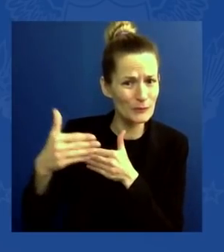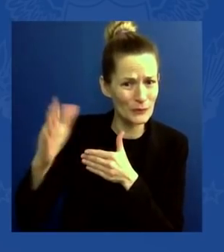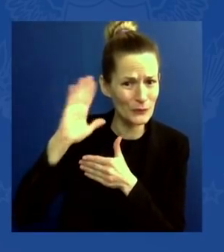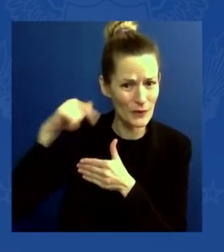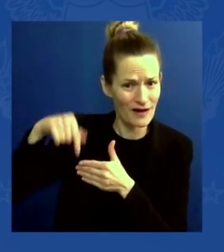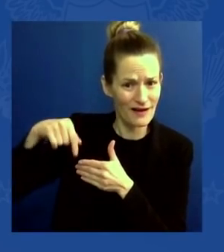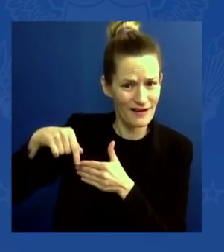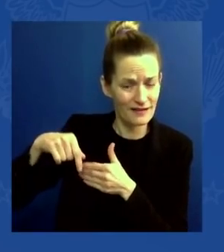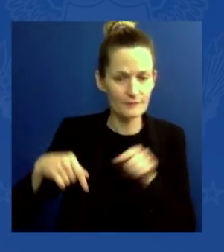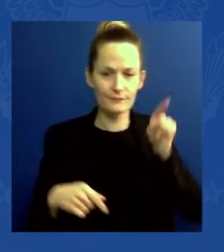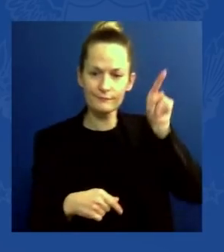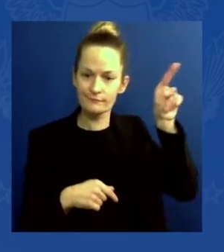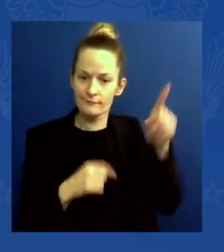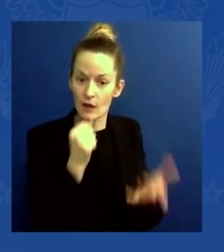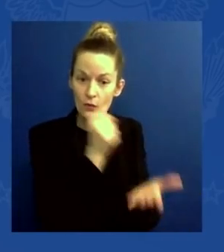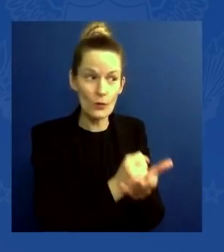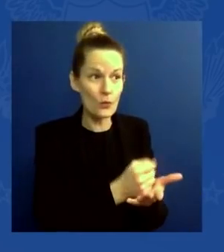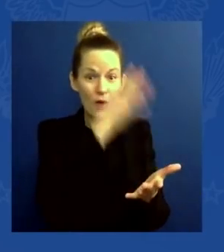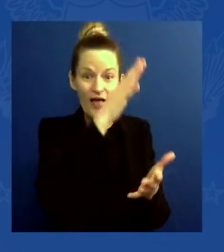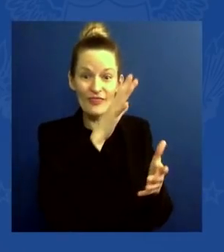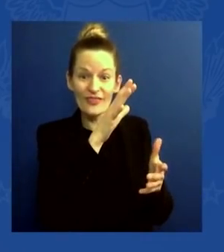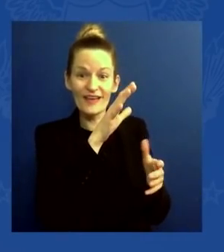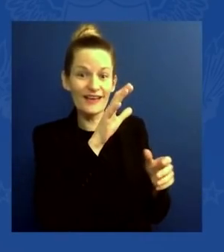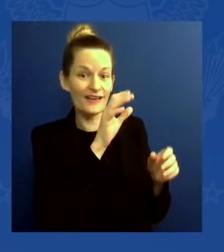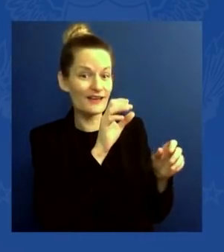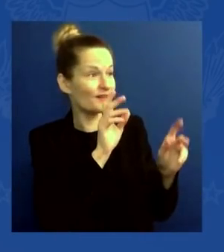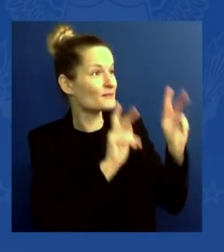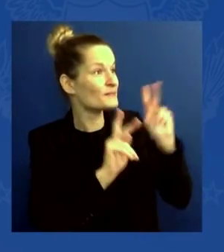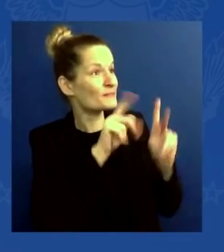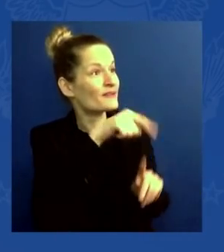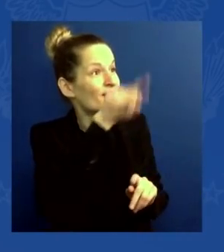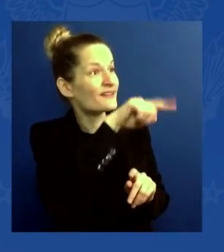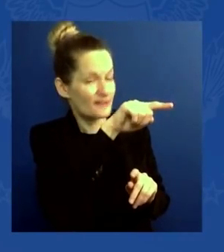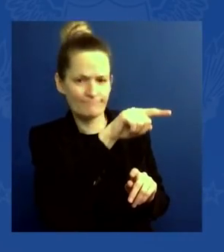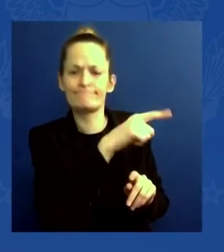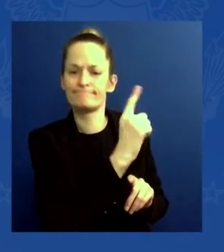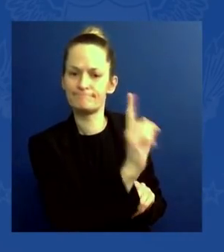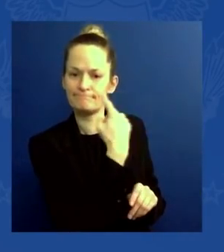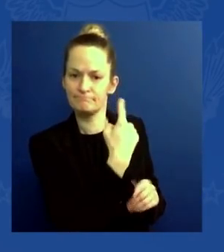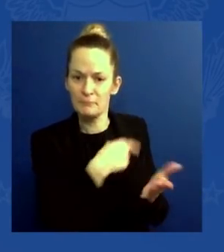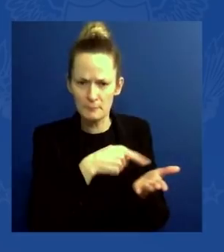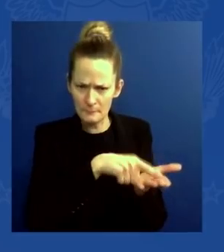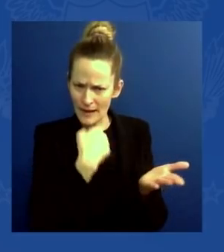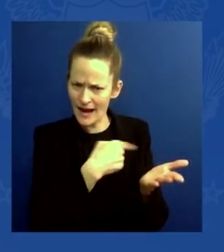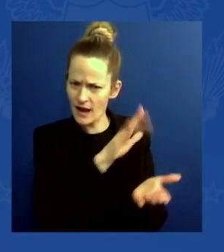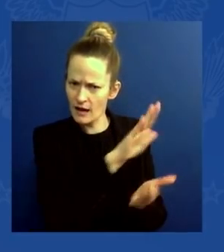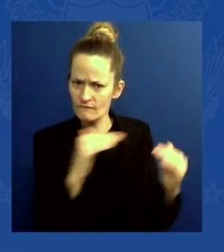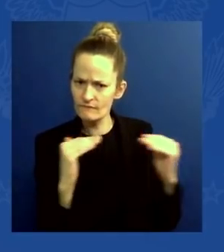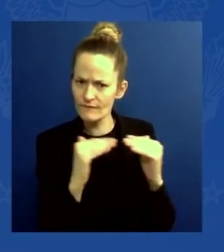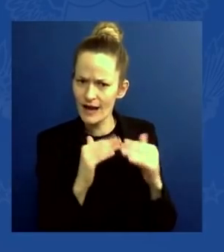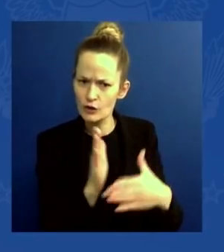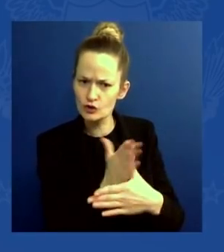Again, you've heard me say it a hundred times: Why should 40 -- 55 corporations who made over $40 billion in the last couple years --